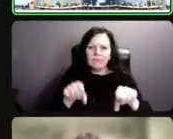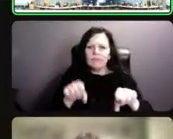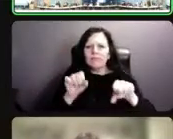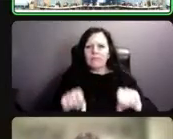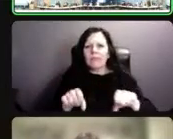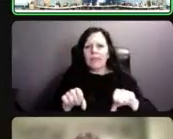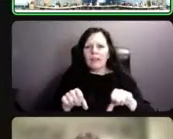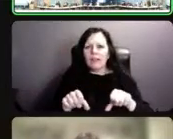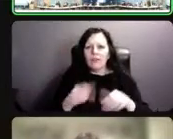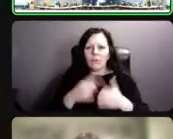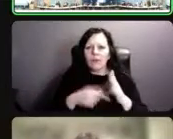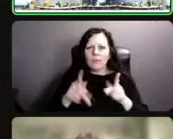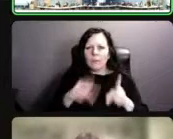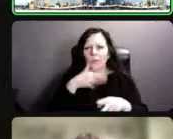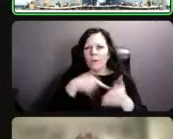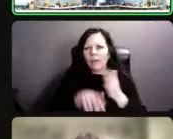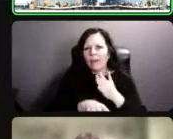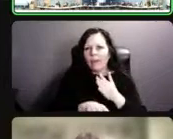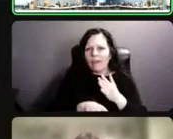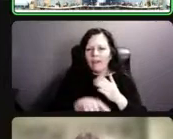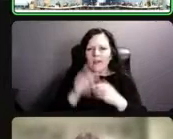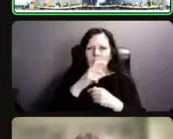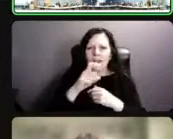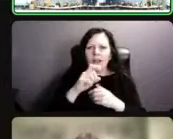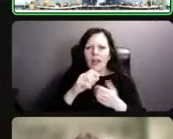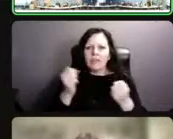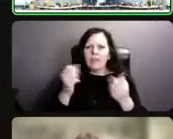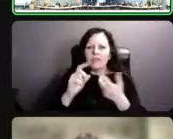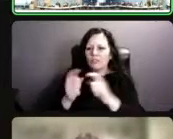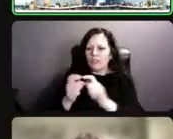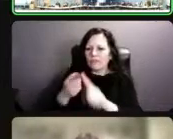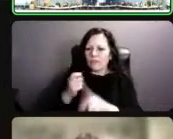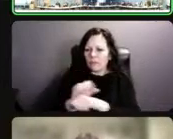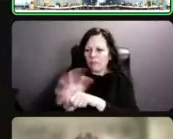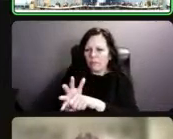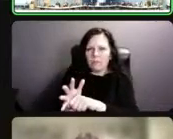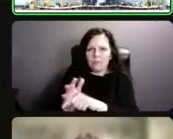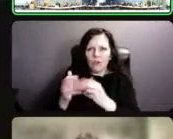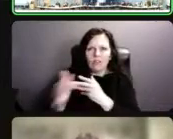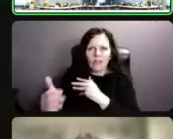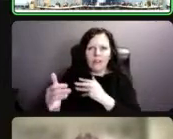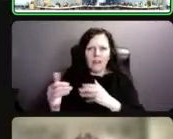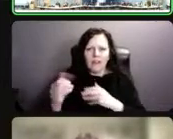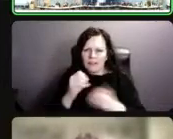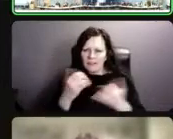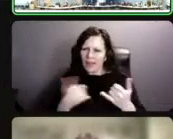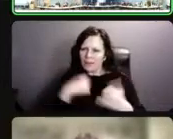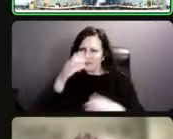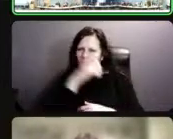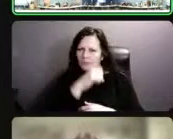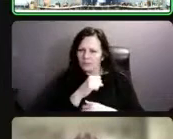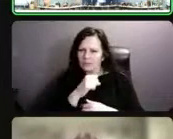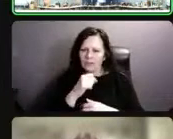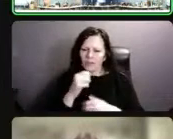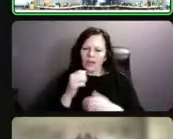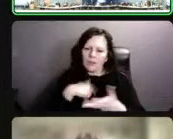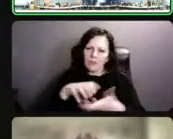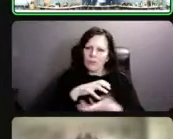THIS WHEN WE SAID WE DIDN'T KNOW WHAT THE WHAT POTENTIAL